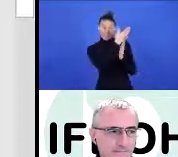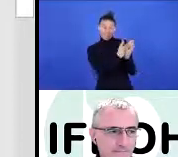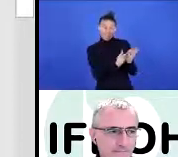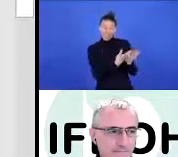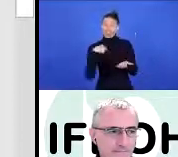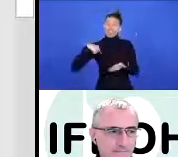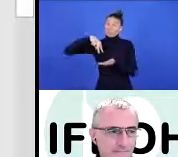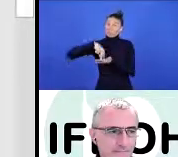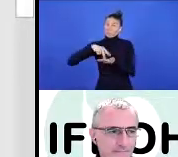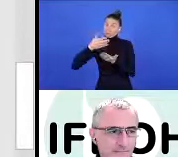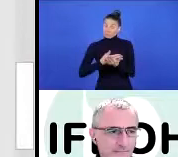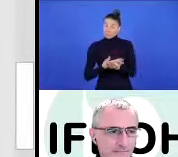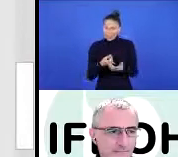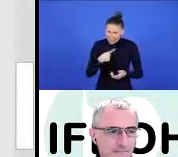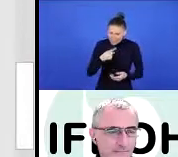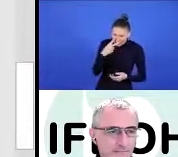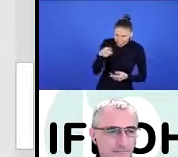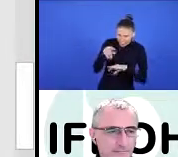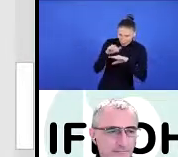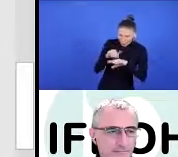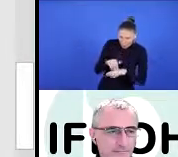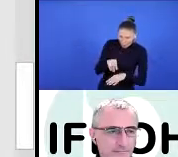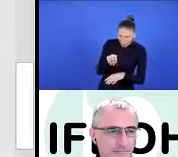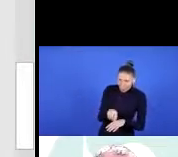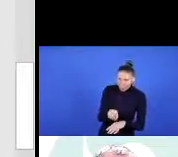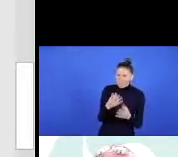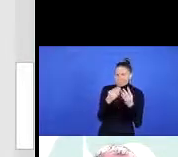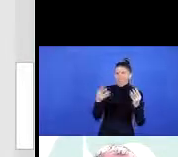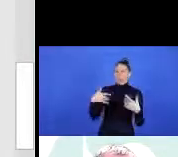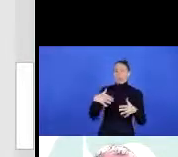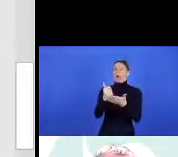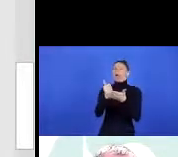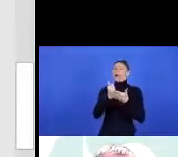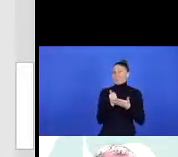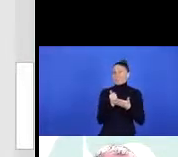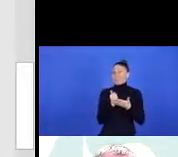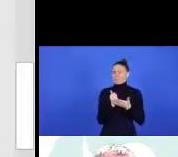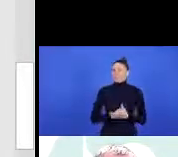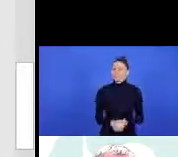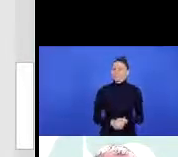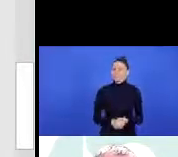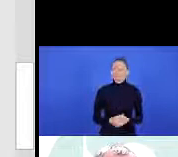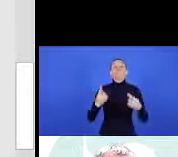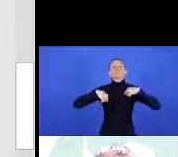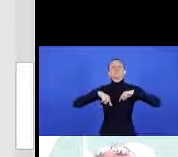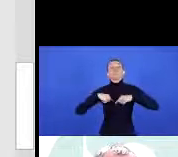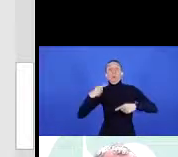we are updating our policy Paper on cochlear implants. Many of the comments here today have been very